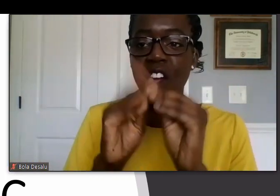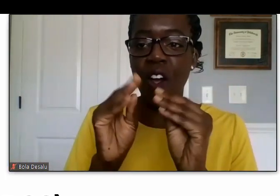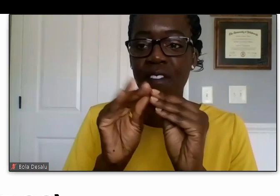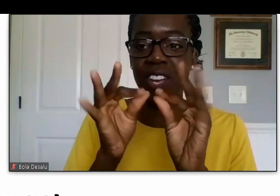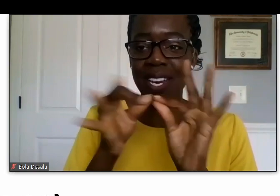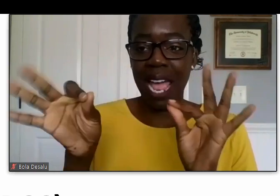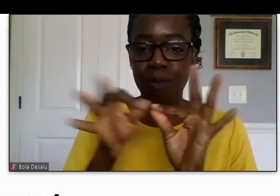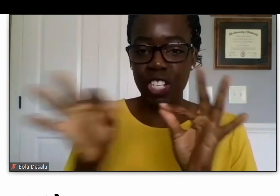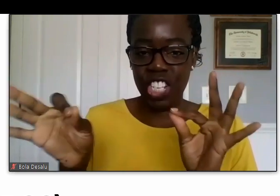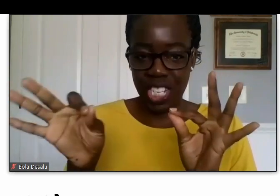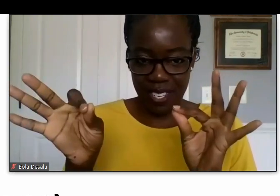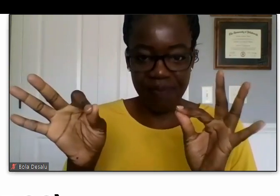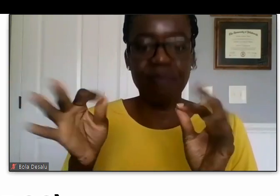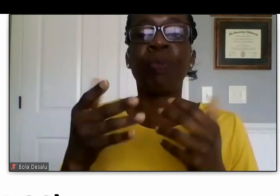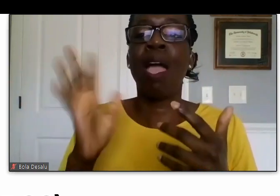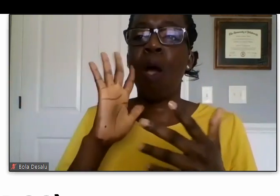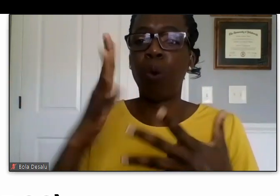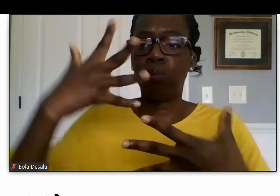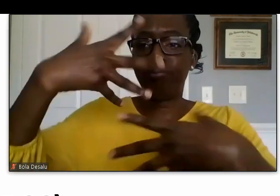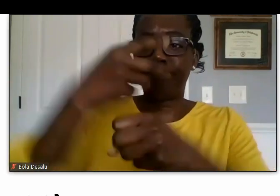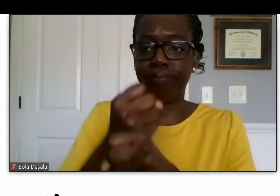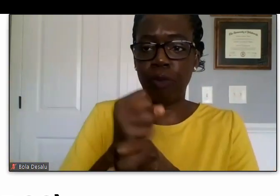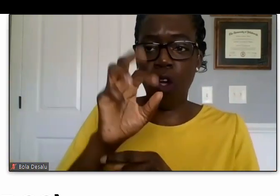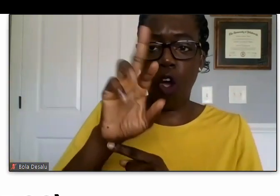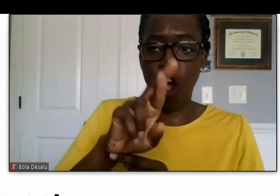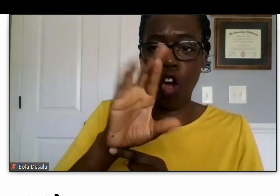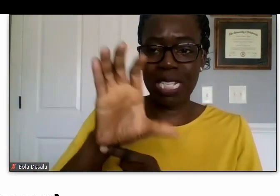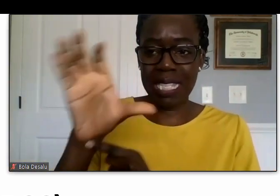a service in North Carolina, talking about Relay North Carolina Captioning.